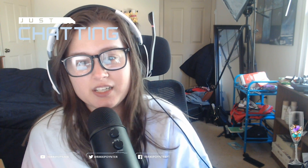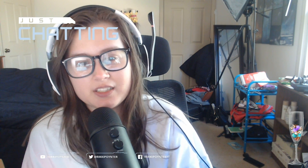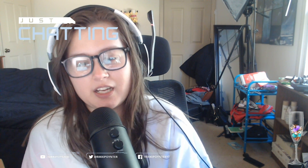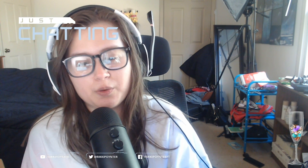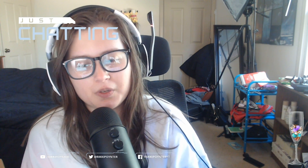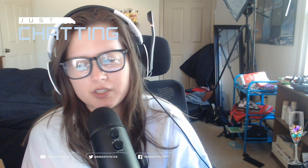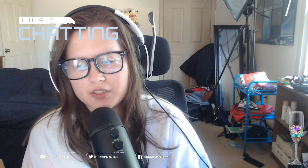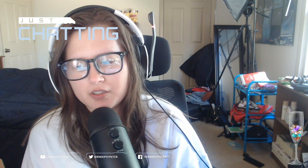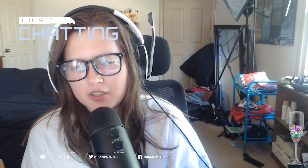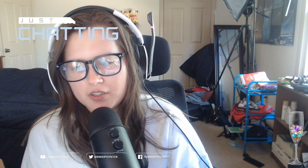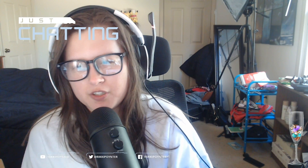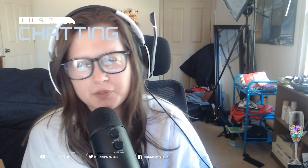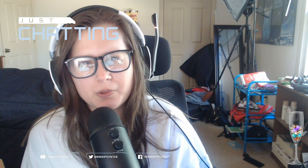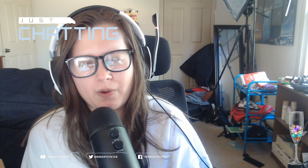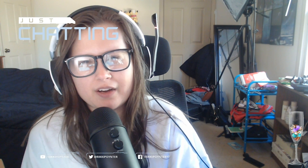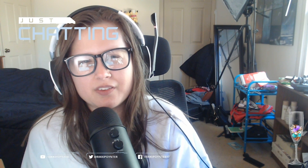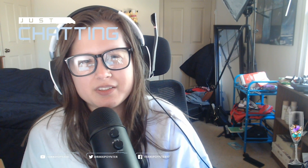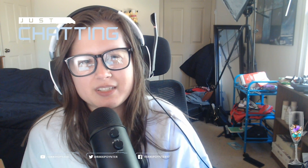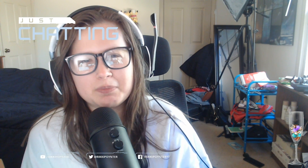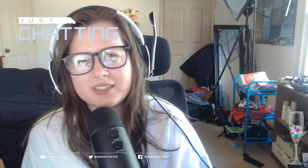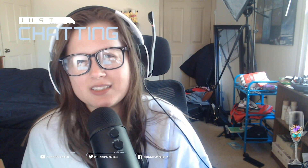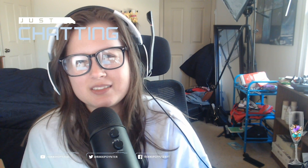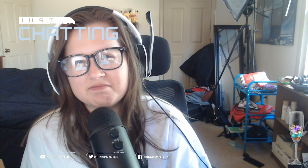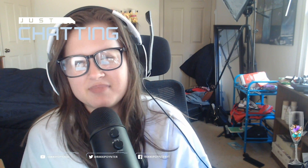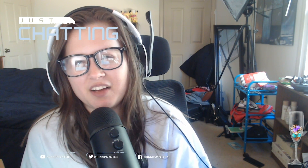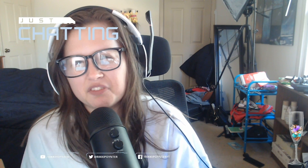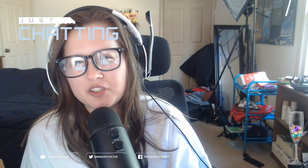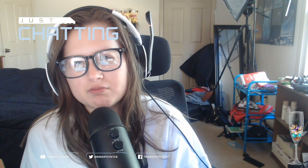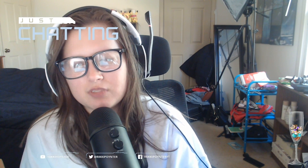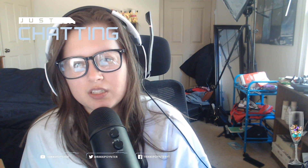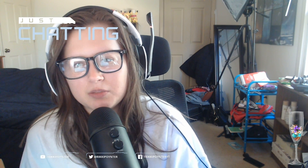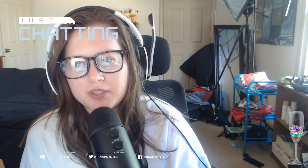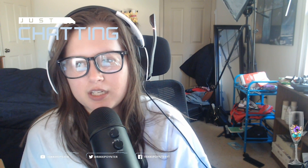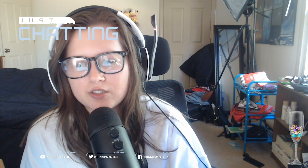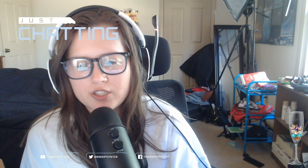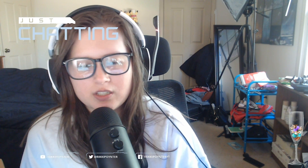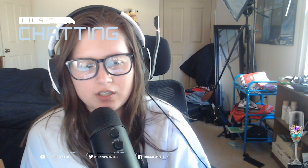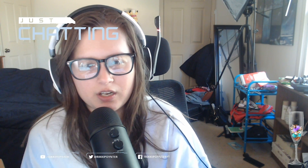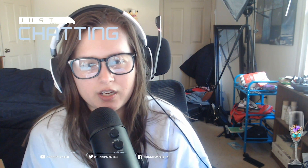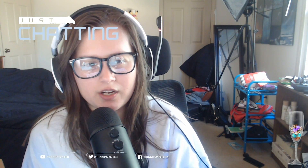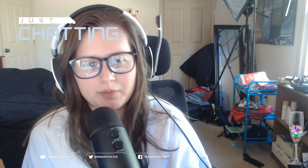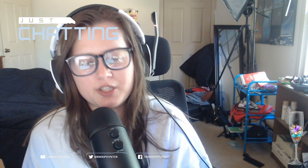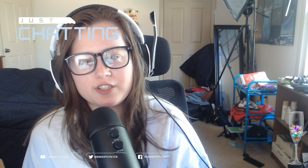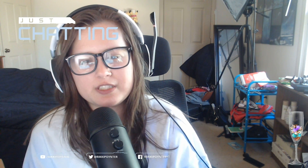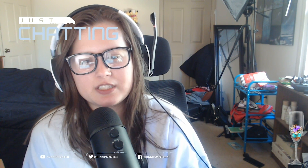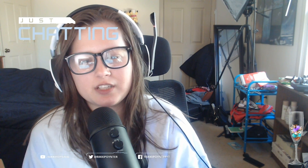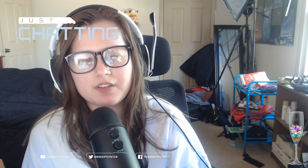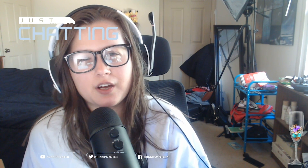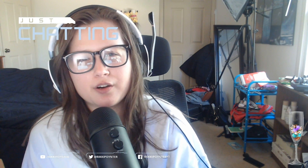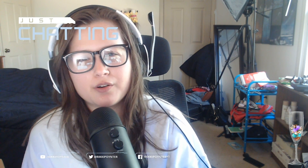that really just require the simplest effort in communication. And I'm curious to see if they go